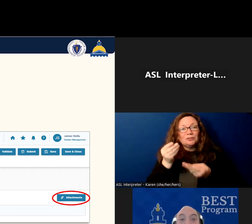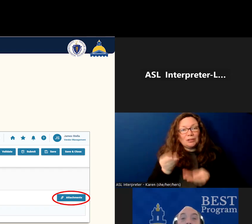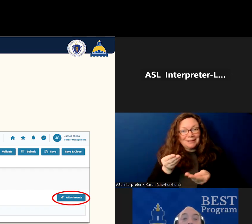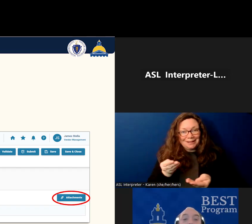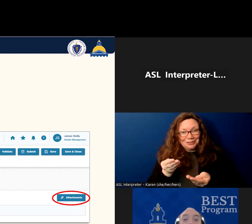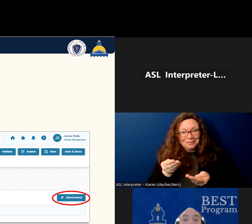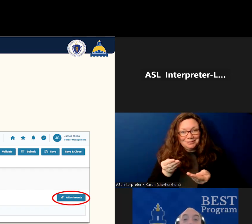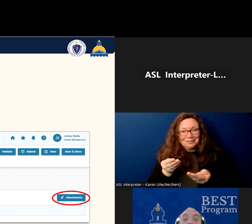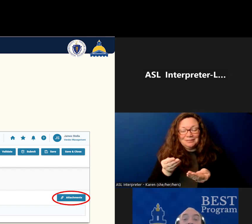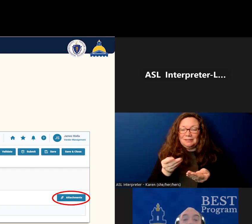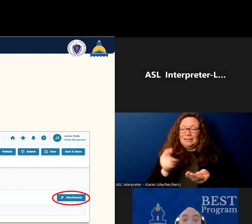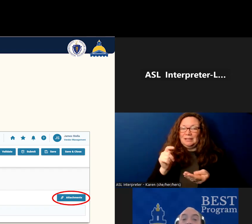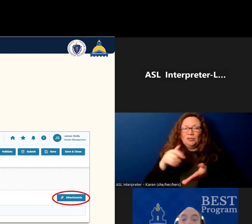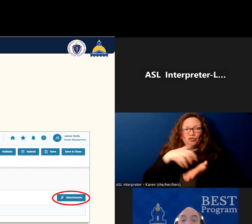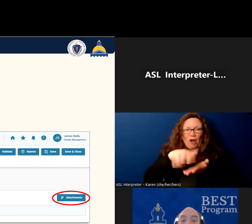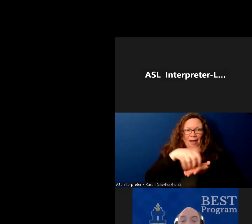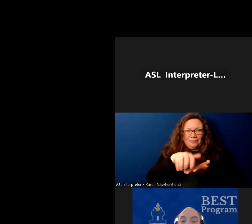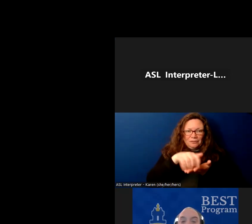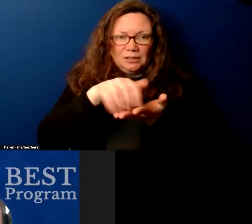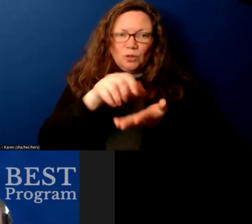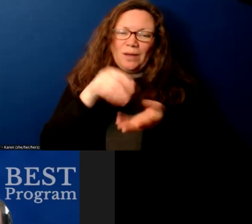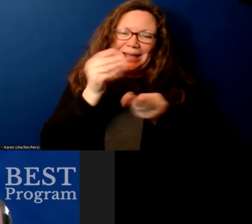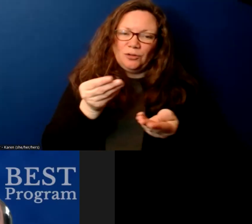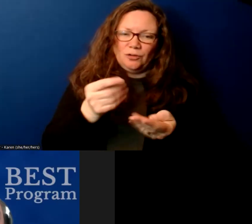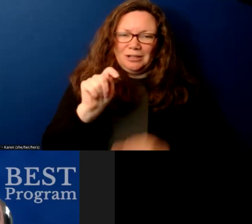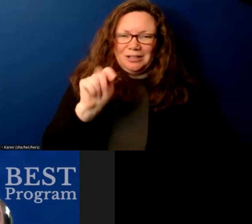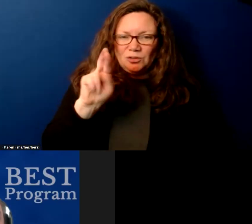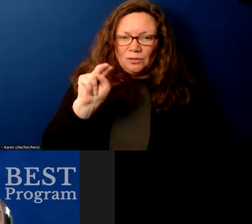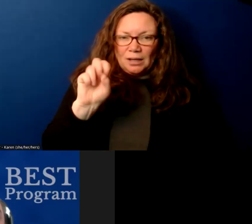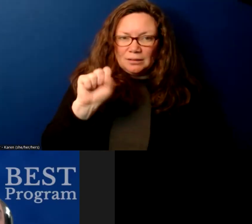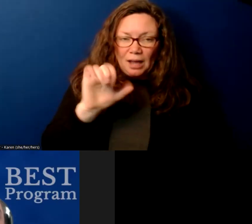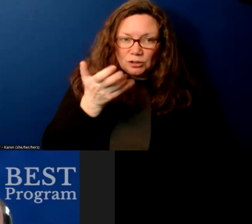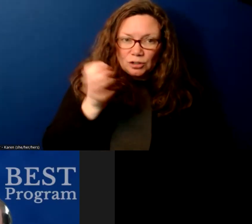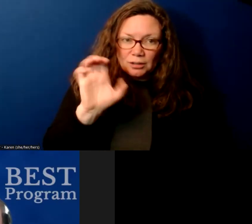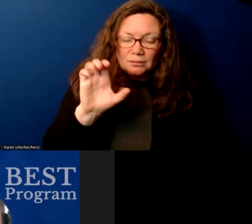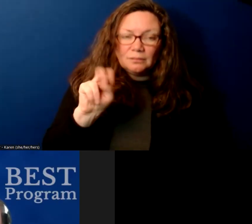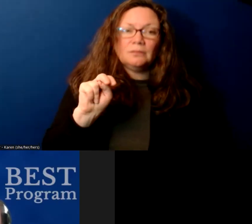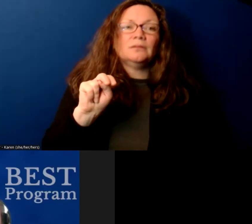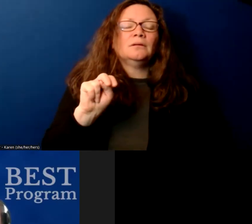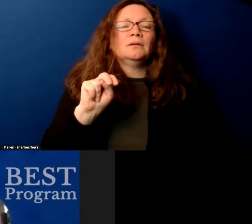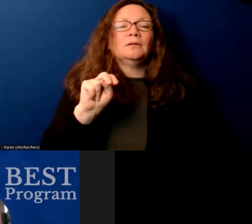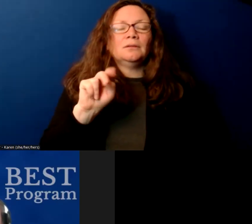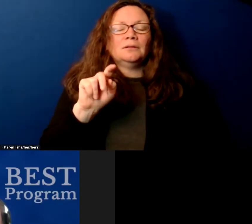So I'm going to go ahead and share my screen now. And I'd like to make sure everybody can see.